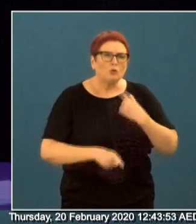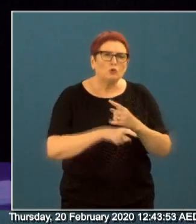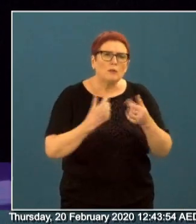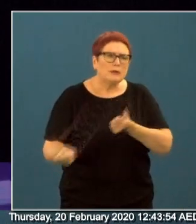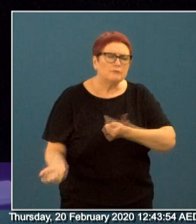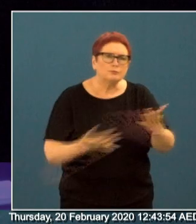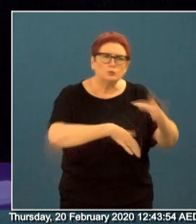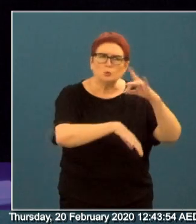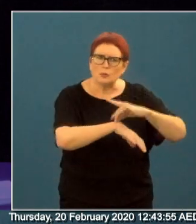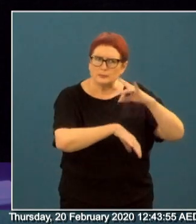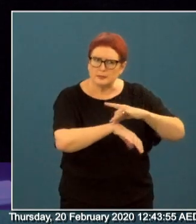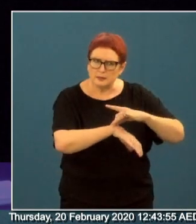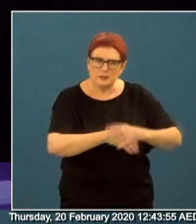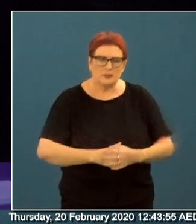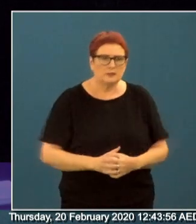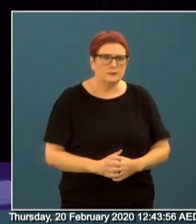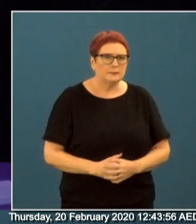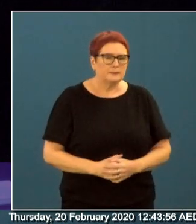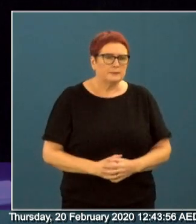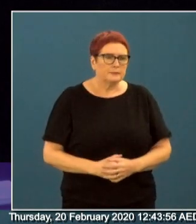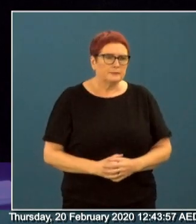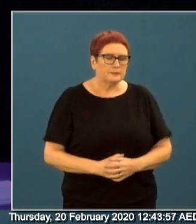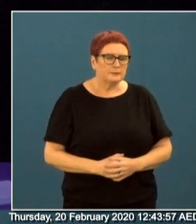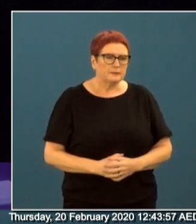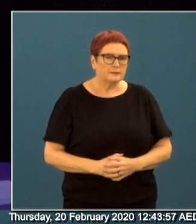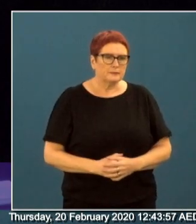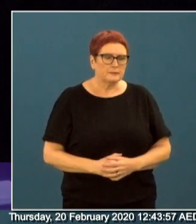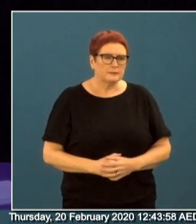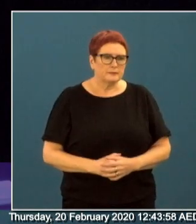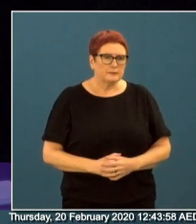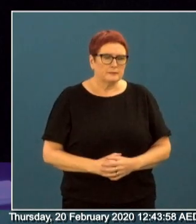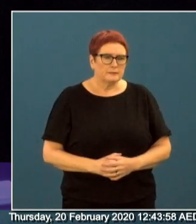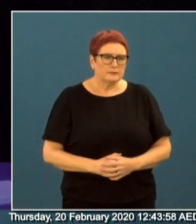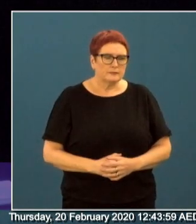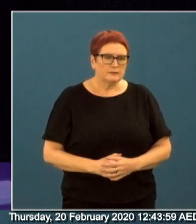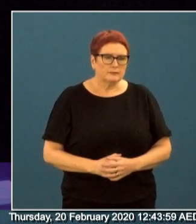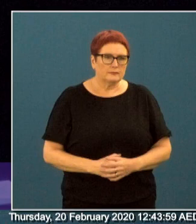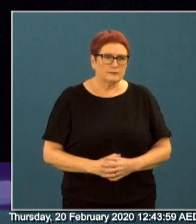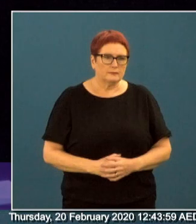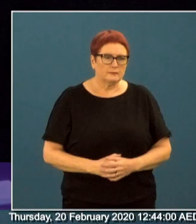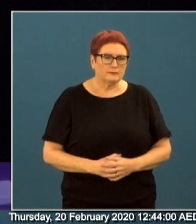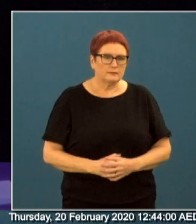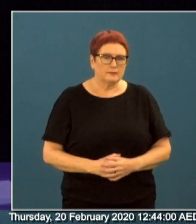and the importance of people being able to take a support worker